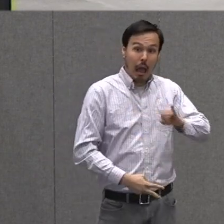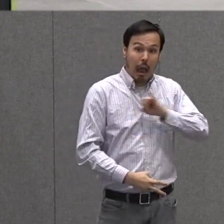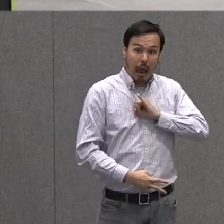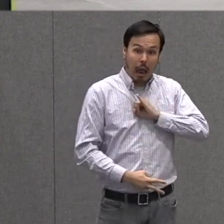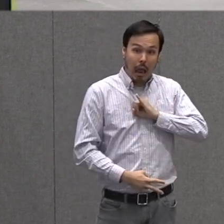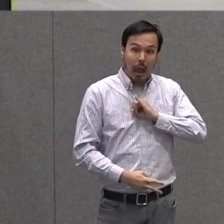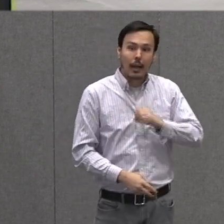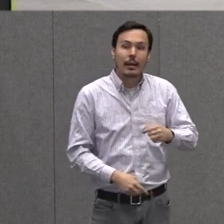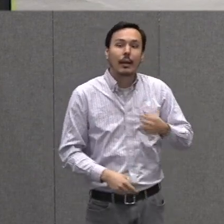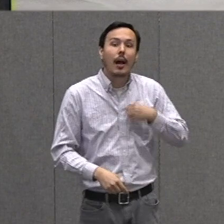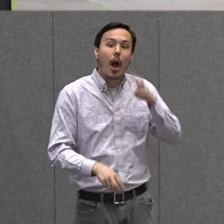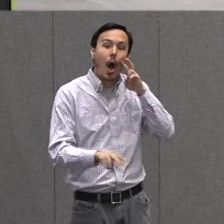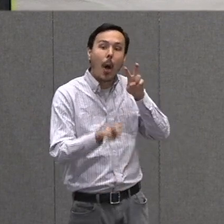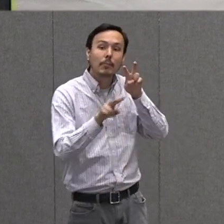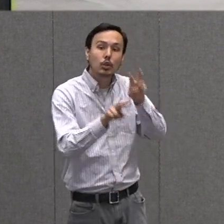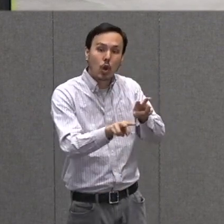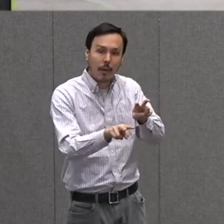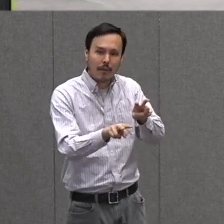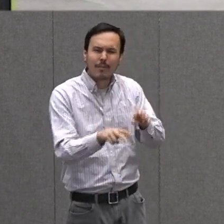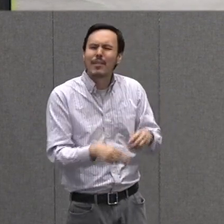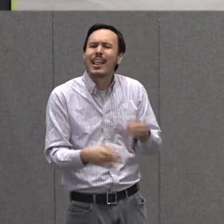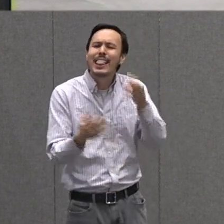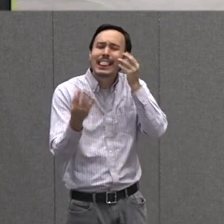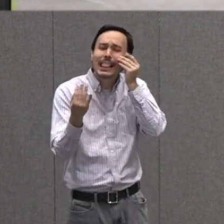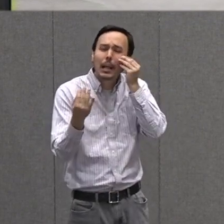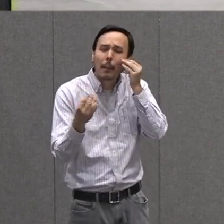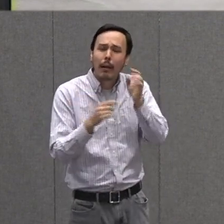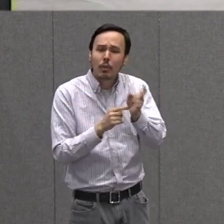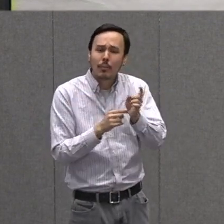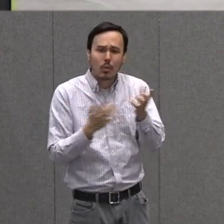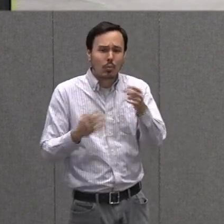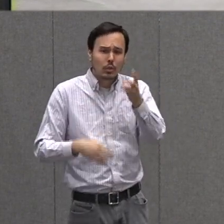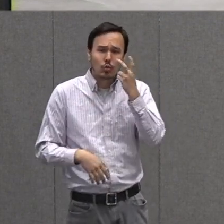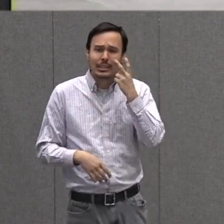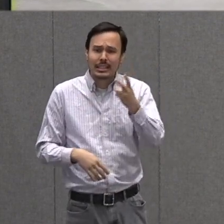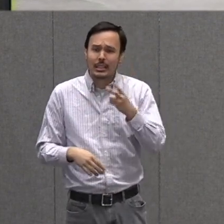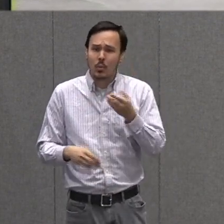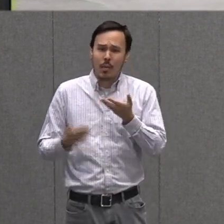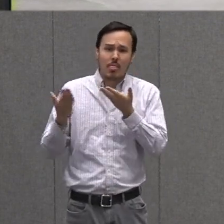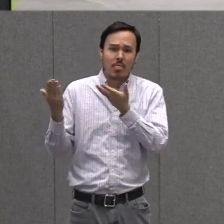Think for a second about what you observe in this picture about farming.